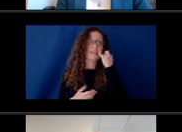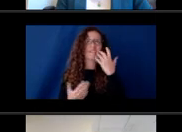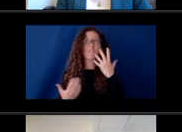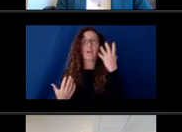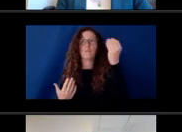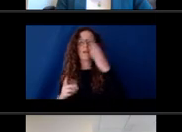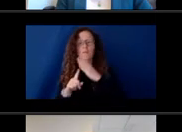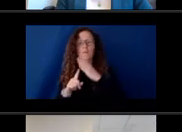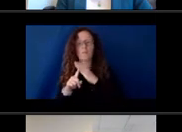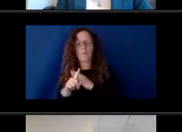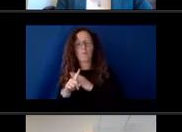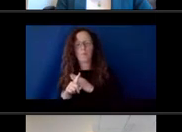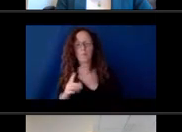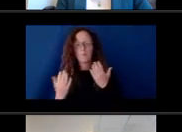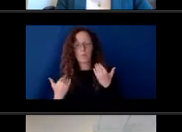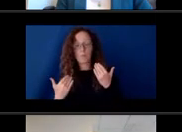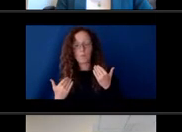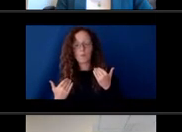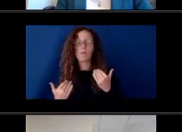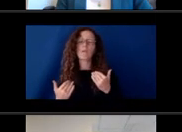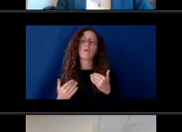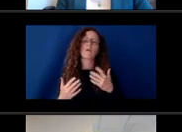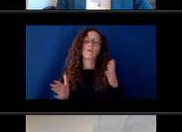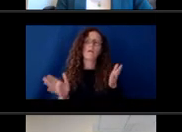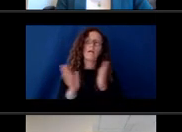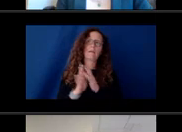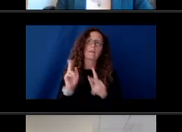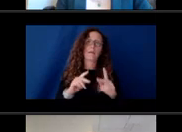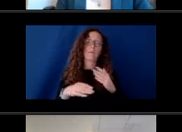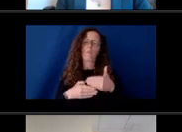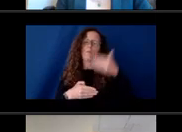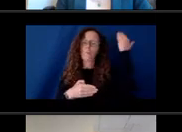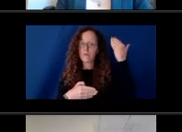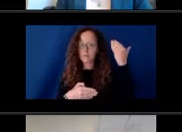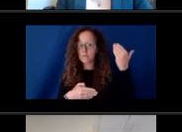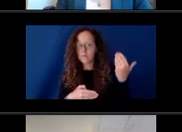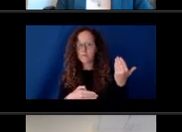open up windows, we want to make sure that they're not opening windows to bring an air that is